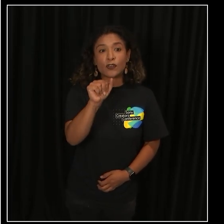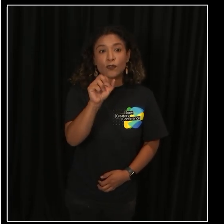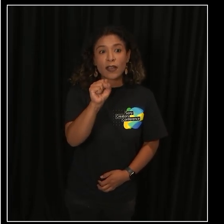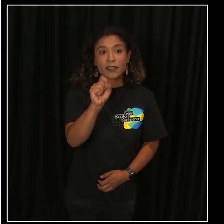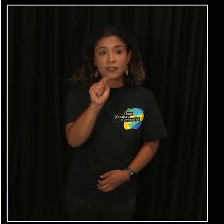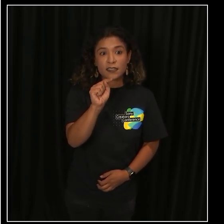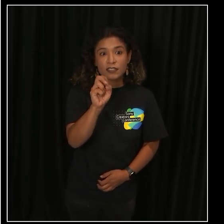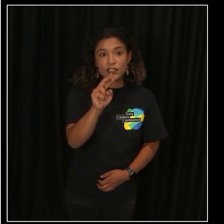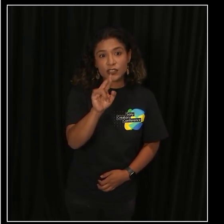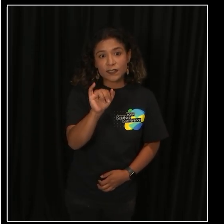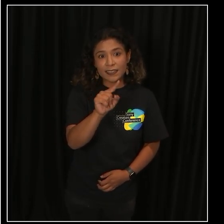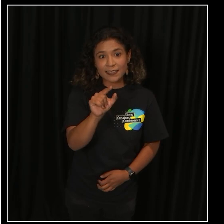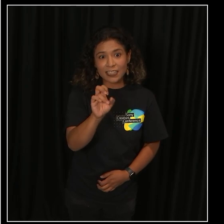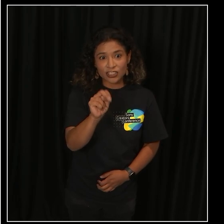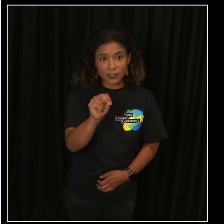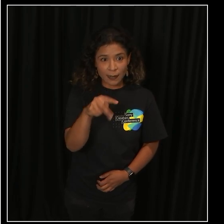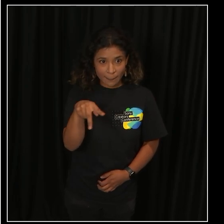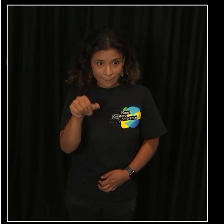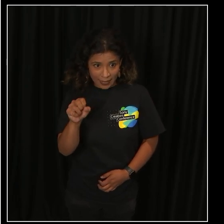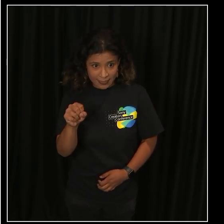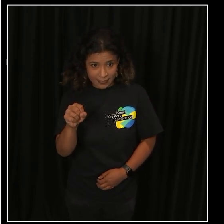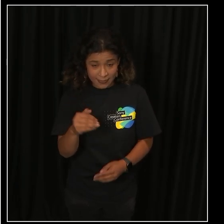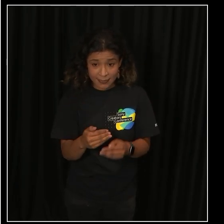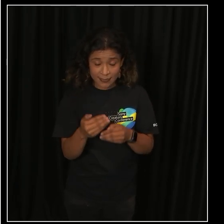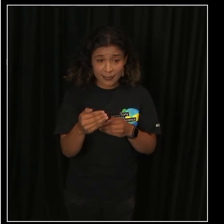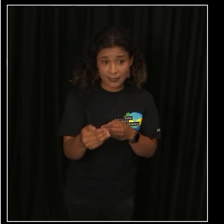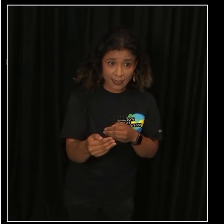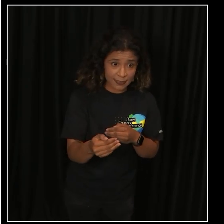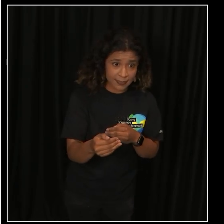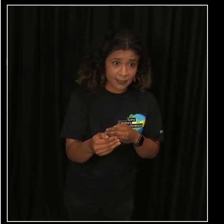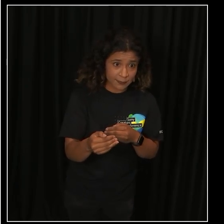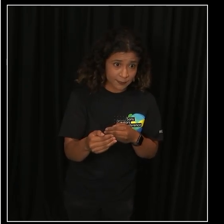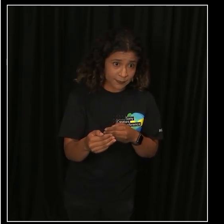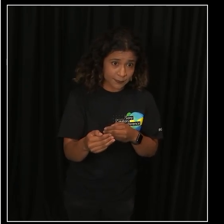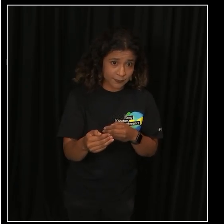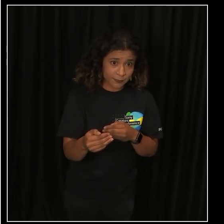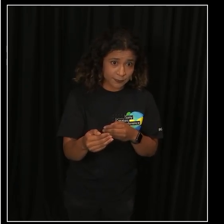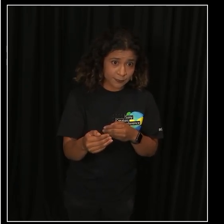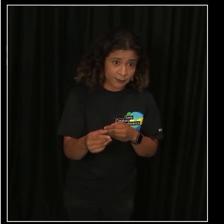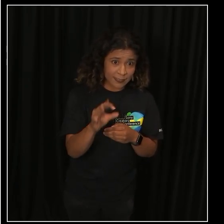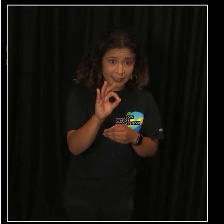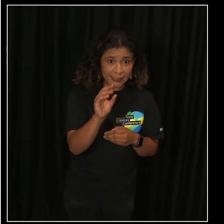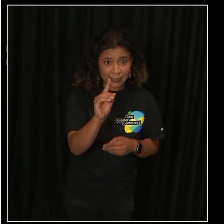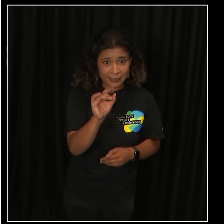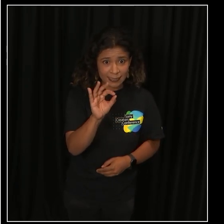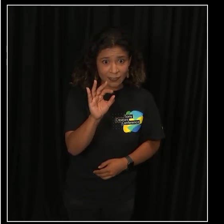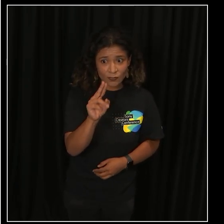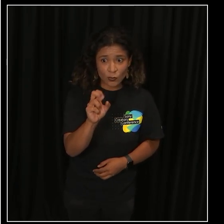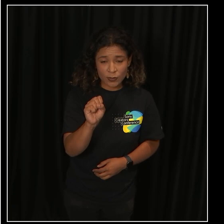Next, Specular GI is computed with ray tracing on ray tracing pass.